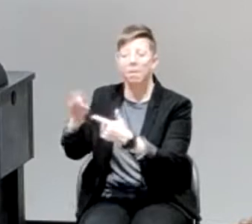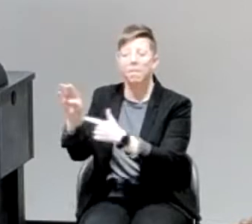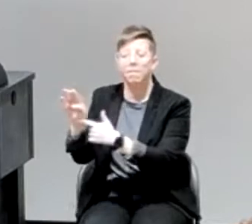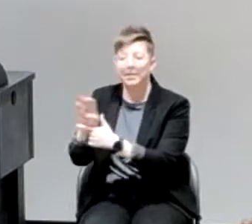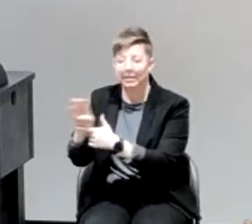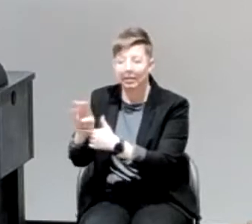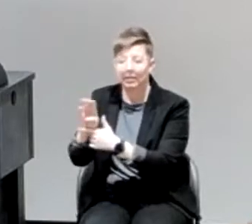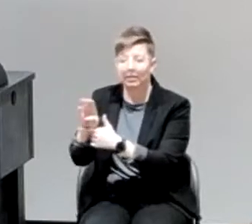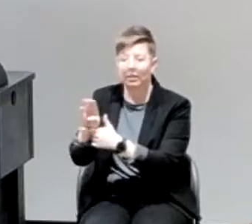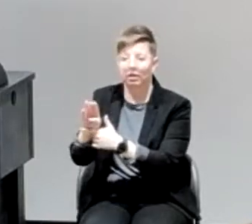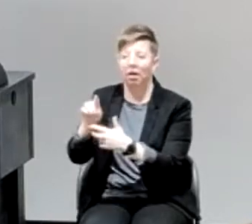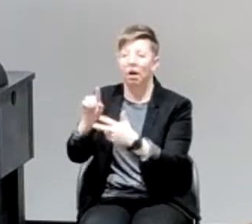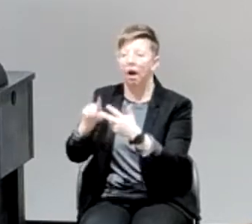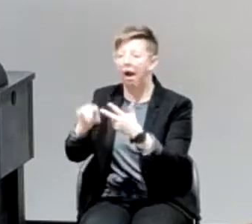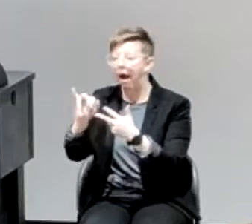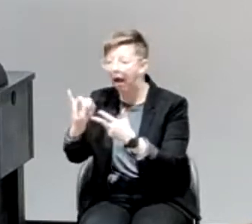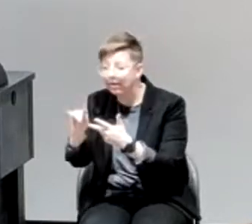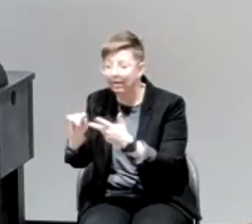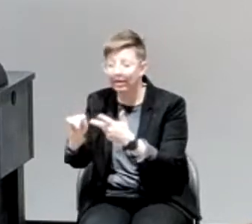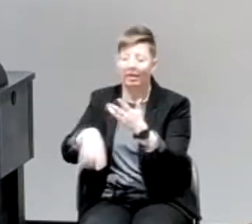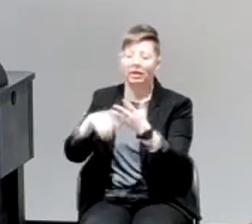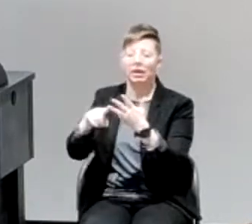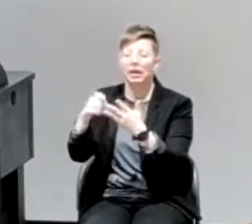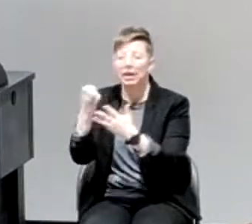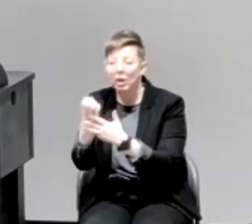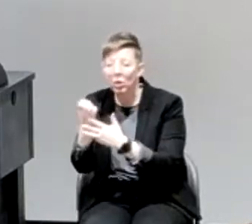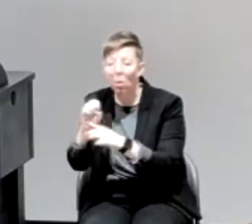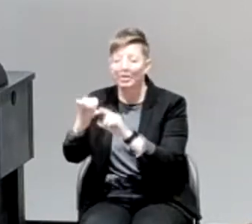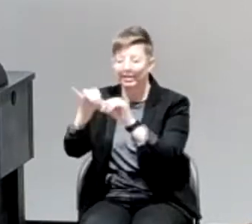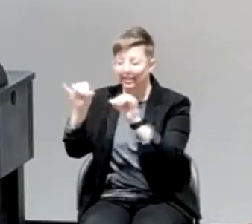Don't abandon the thing you do second best. There are five others. Health and medical.